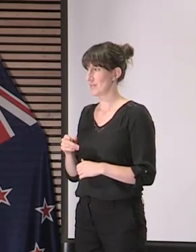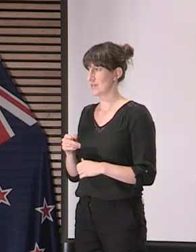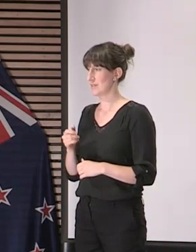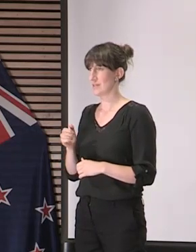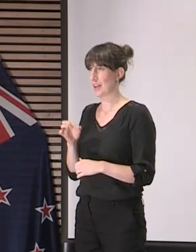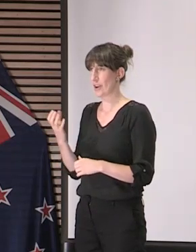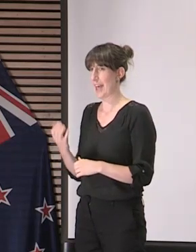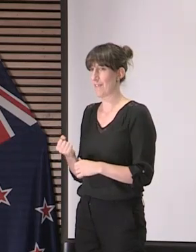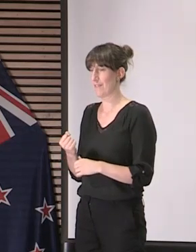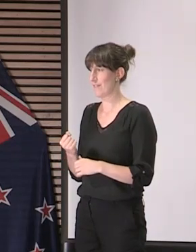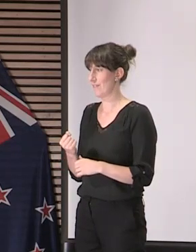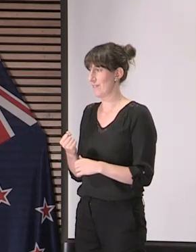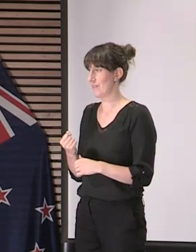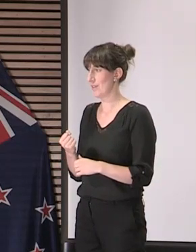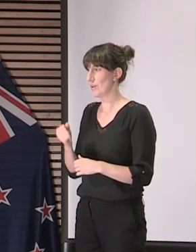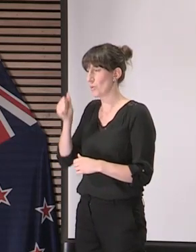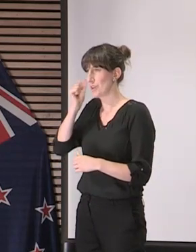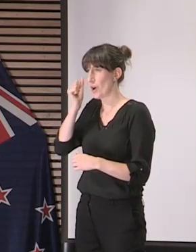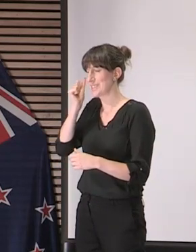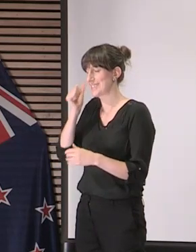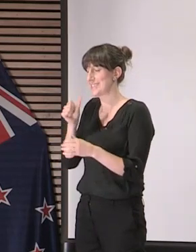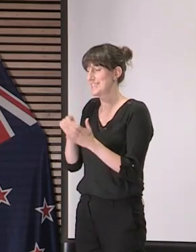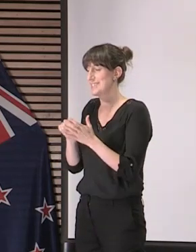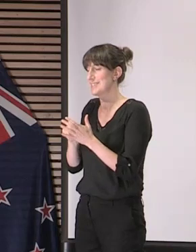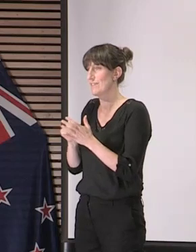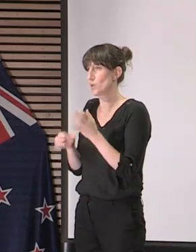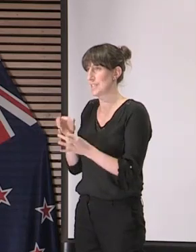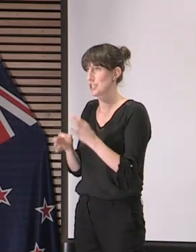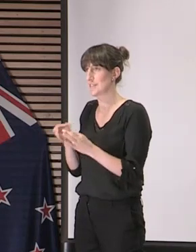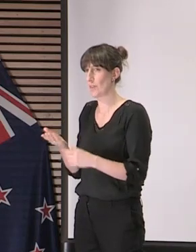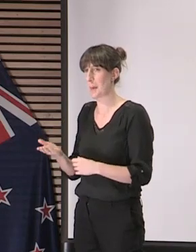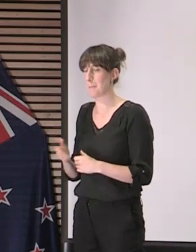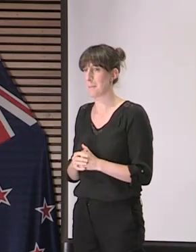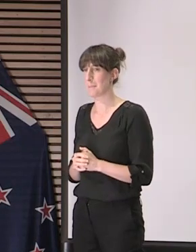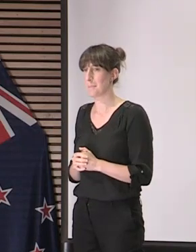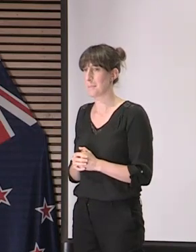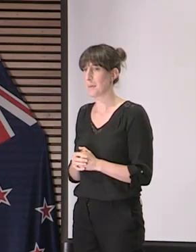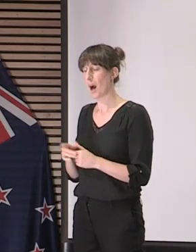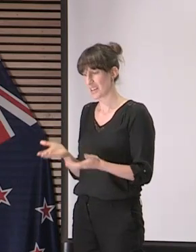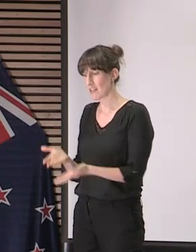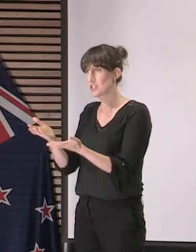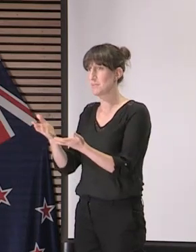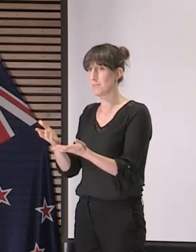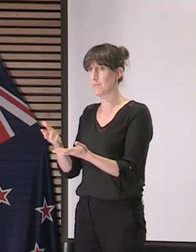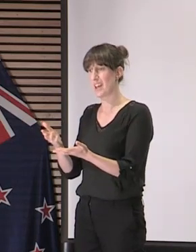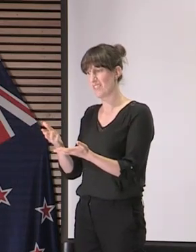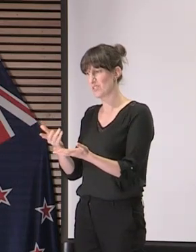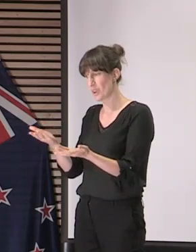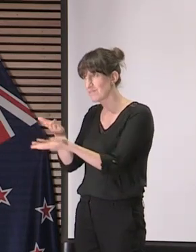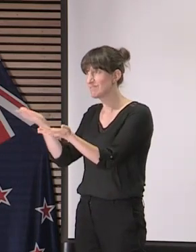won't be operating on large margins. So I do acknowledge there's difficult decisions